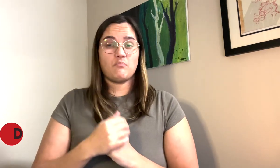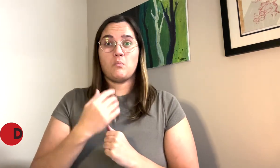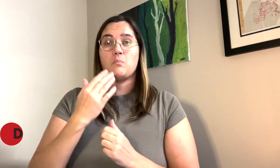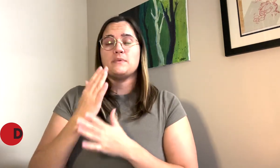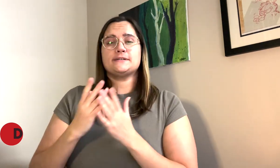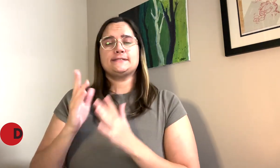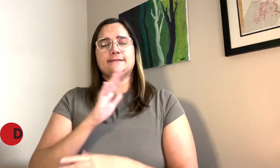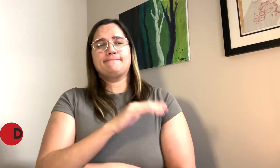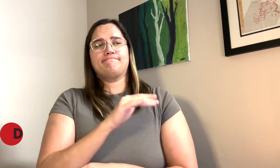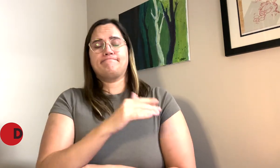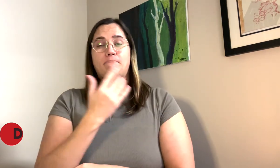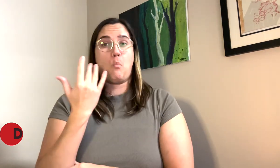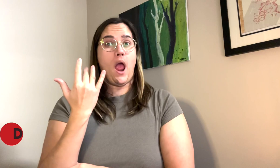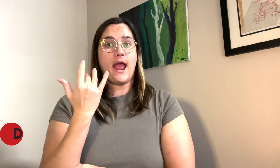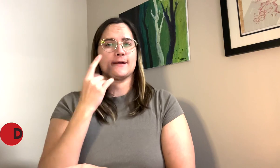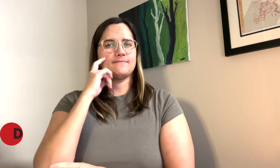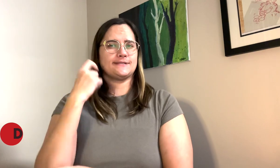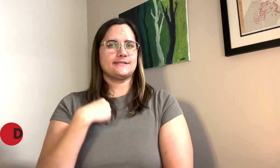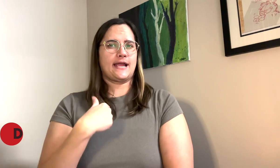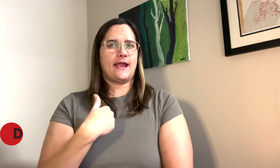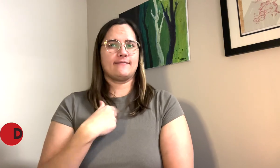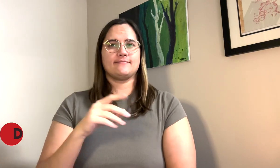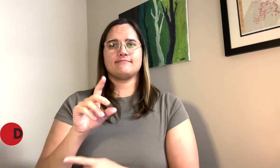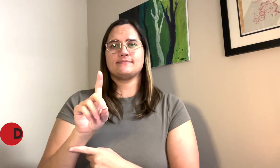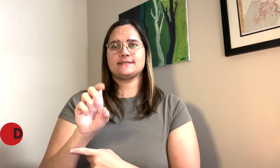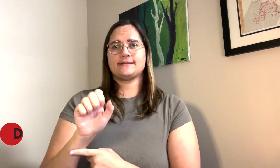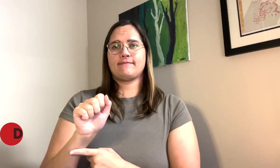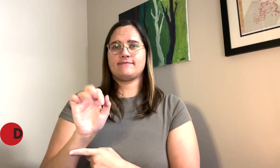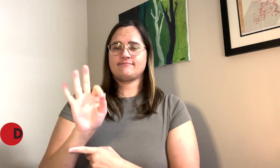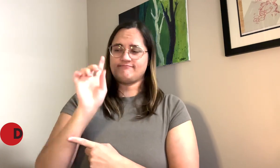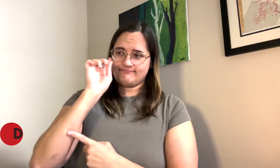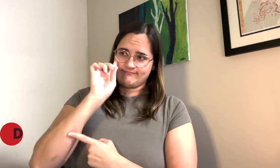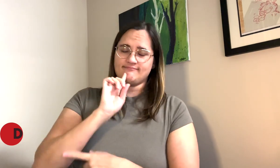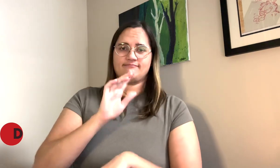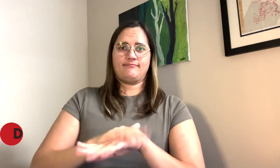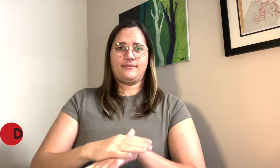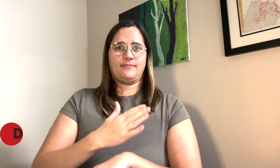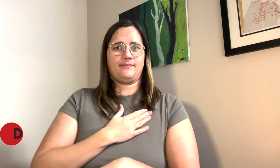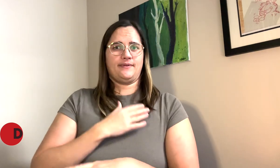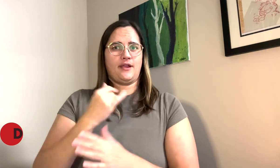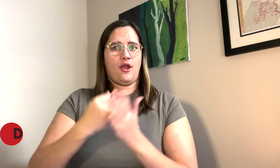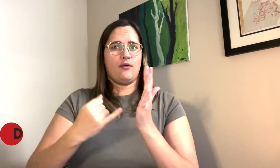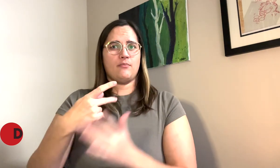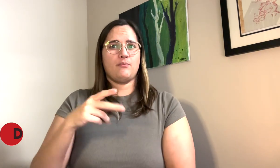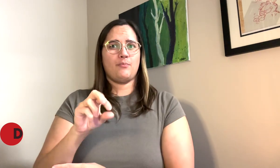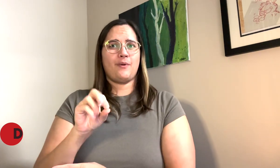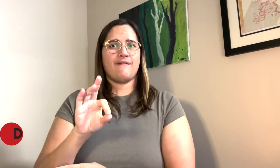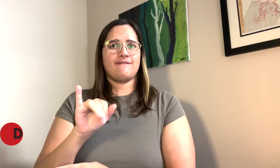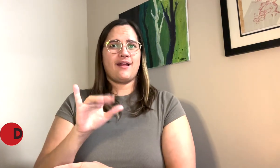on my website and art profile and a variety of my art works.